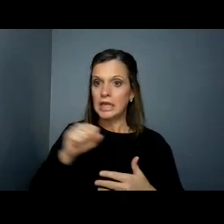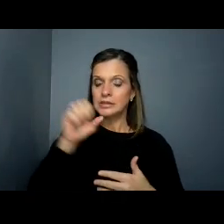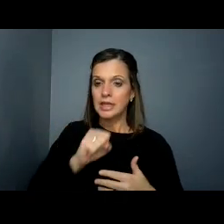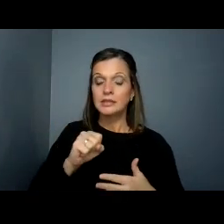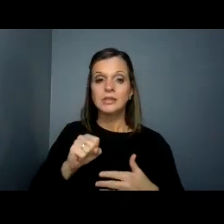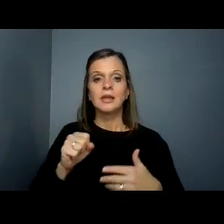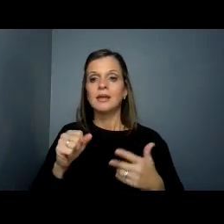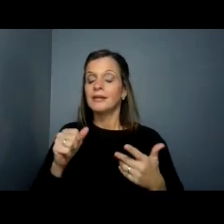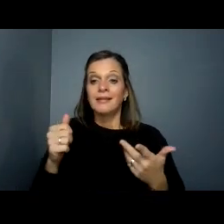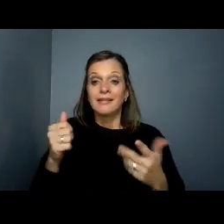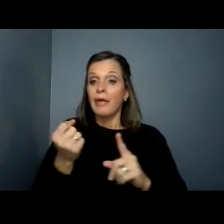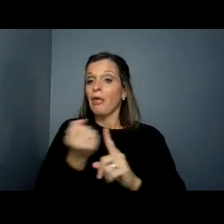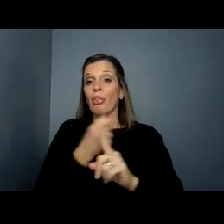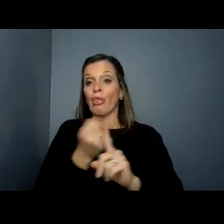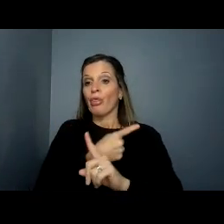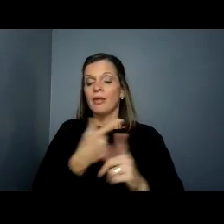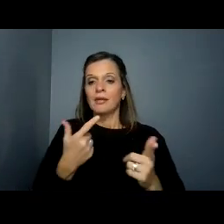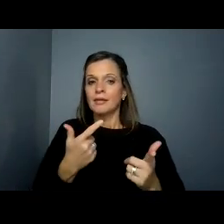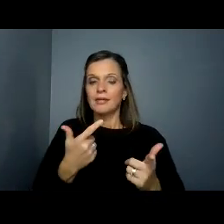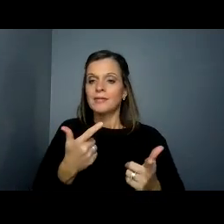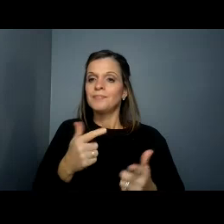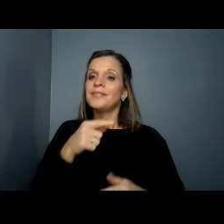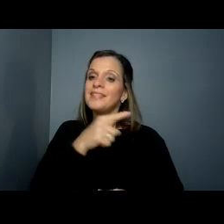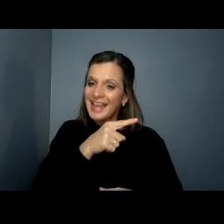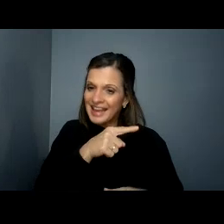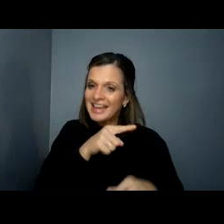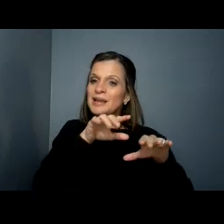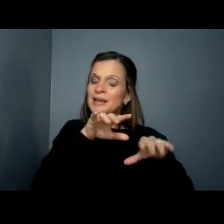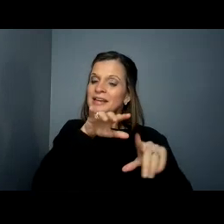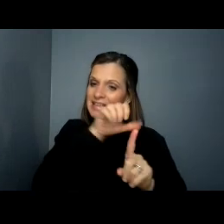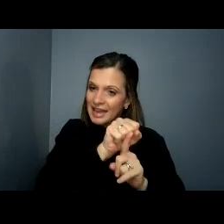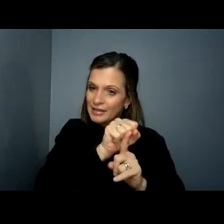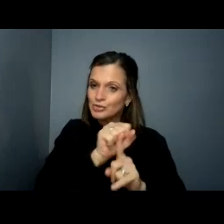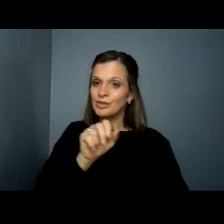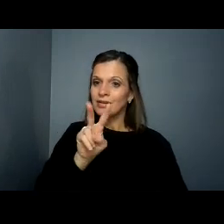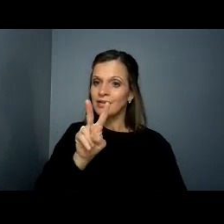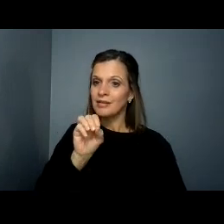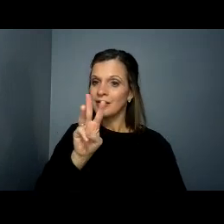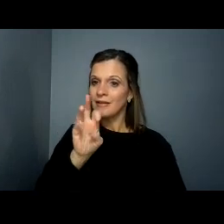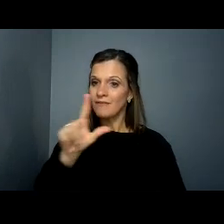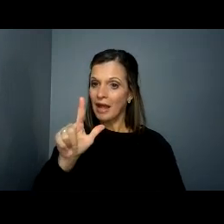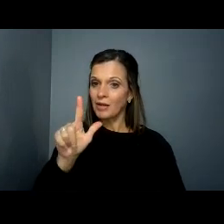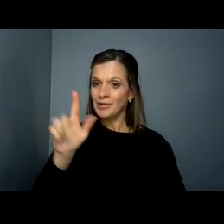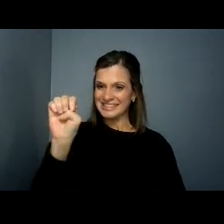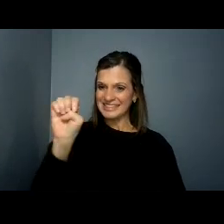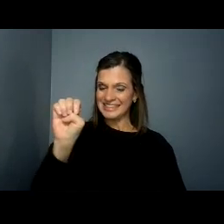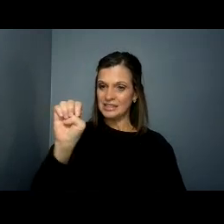but they don't understand the consonant sounds because a th and AK you know are unvoiced.